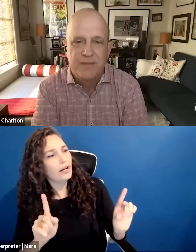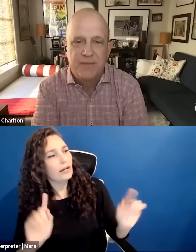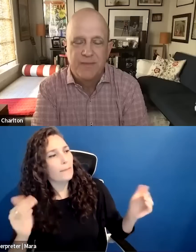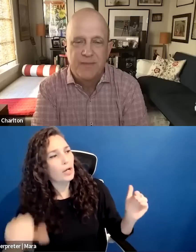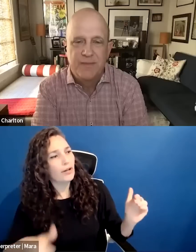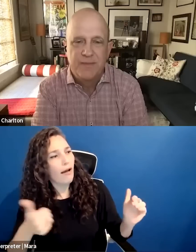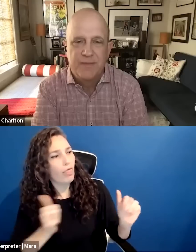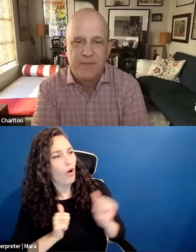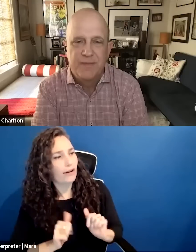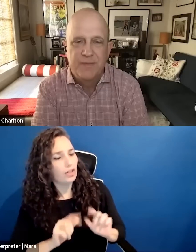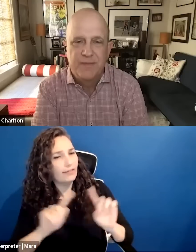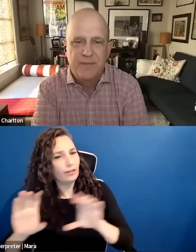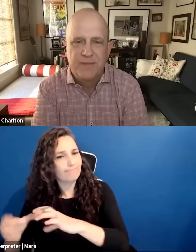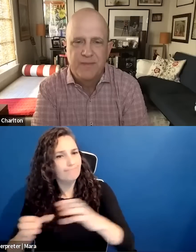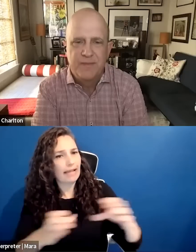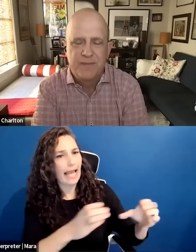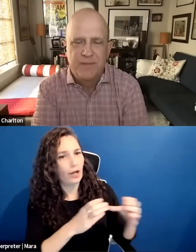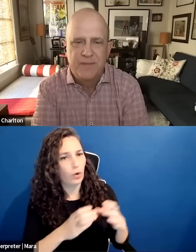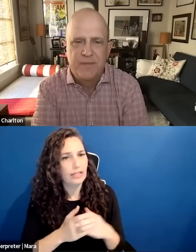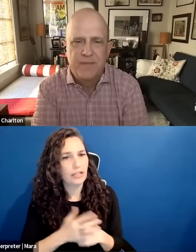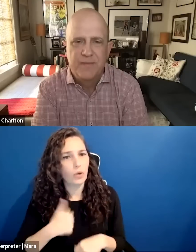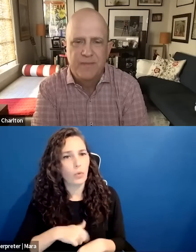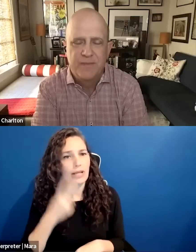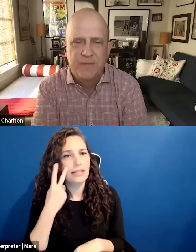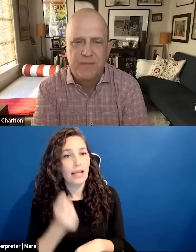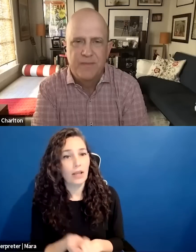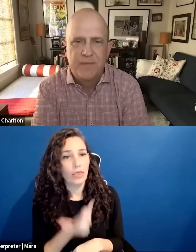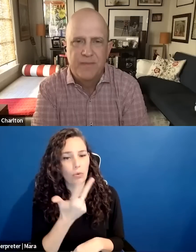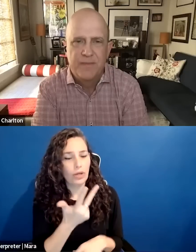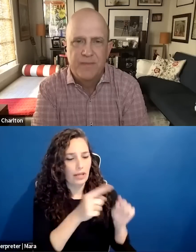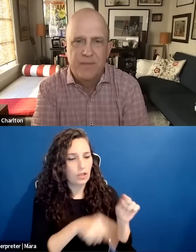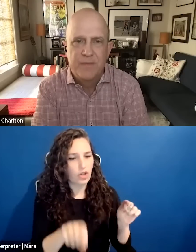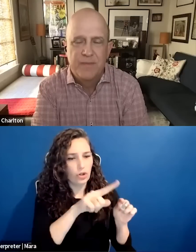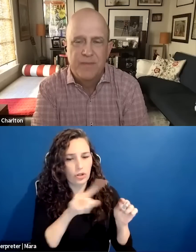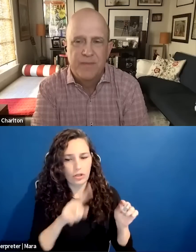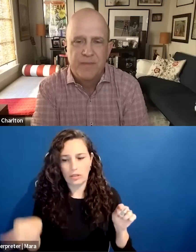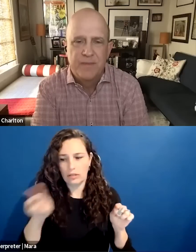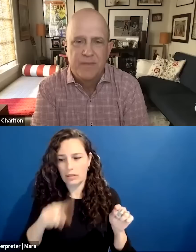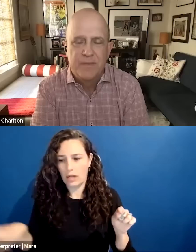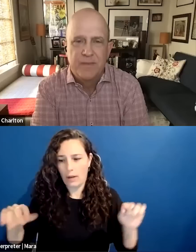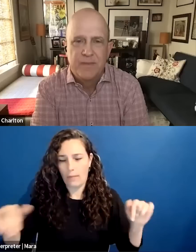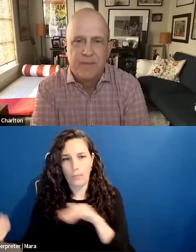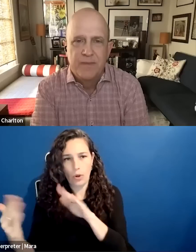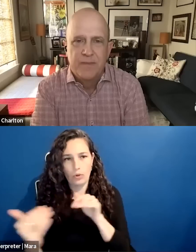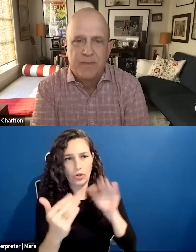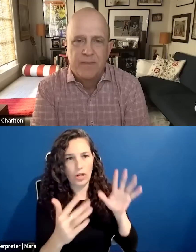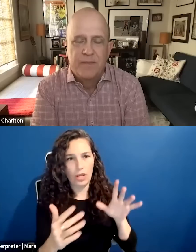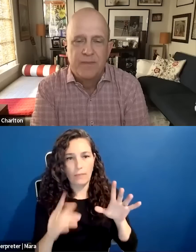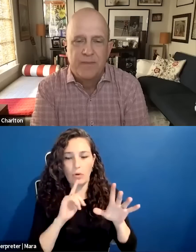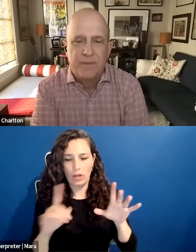we see this like three circles approach to your branding. So it's the intersection of all three of these circles